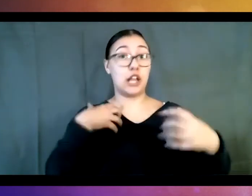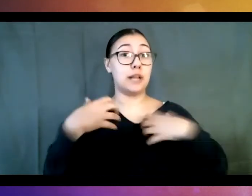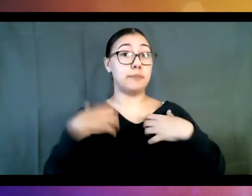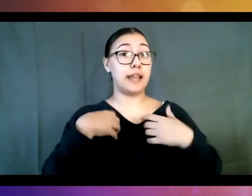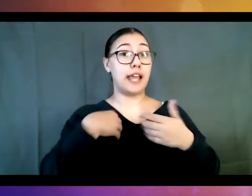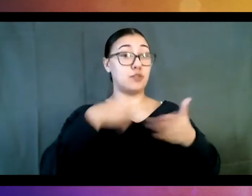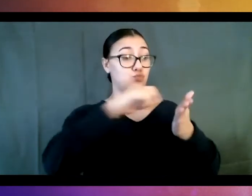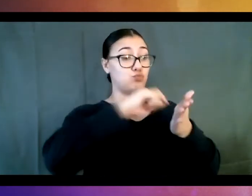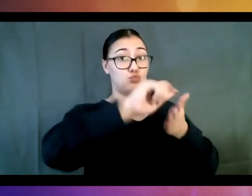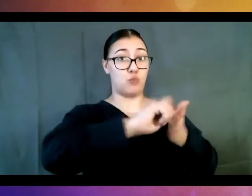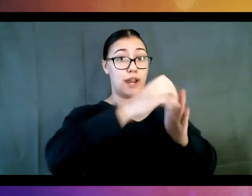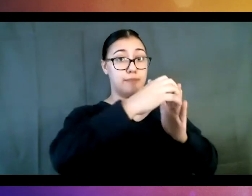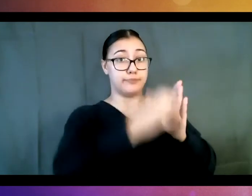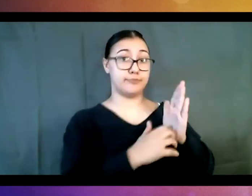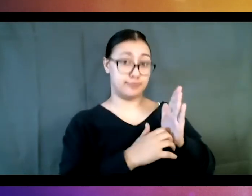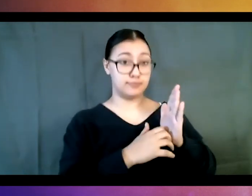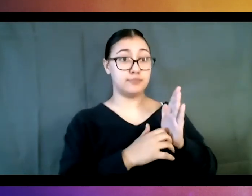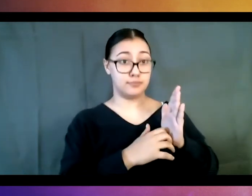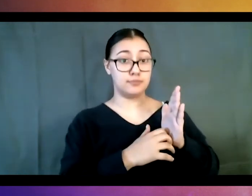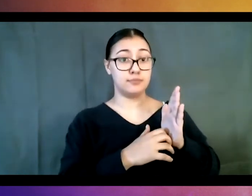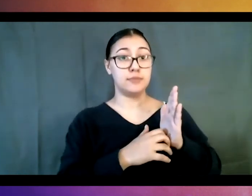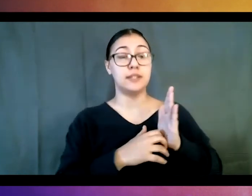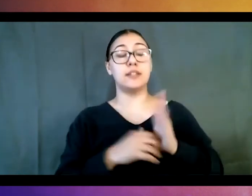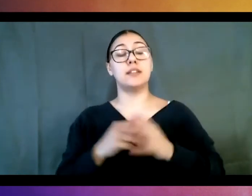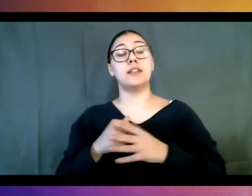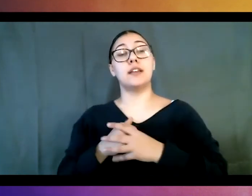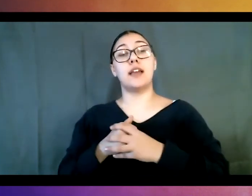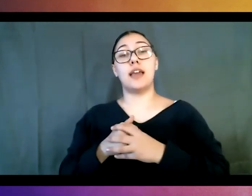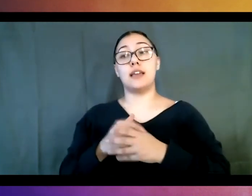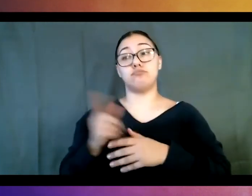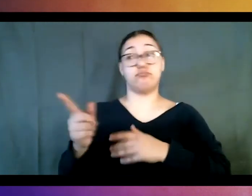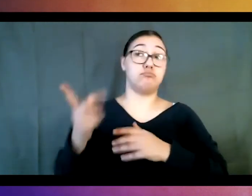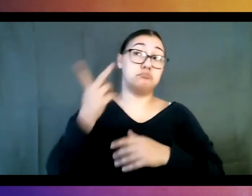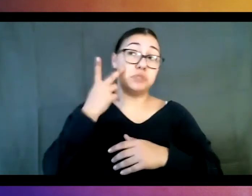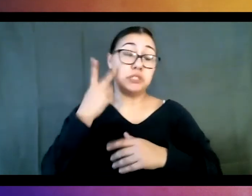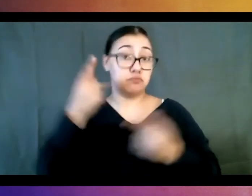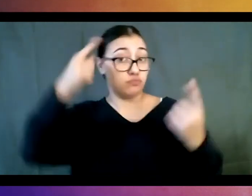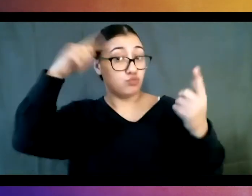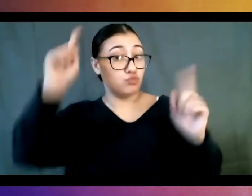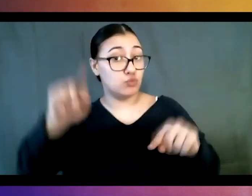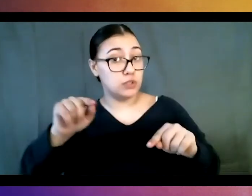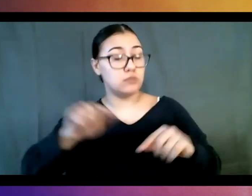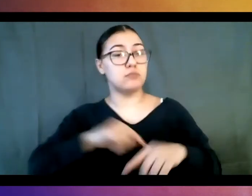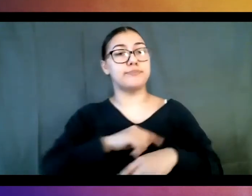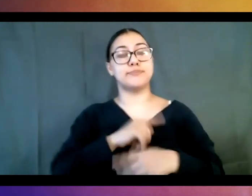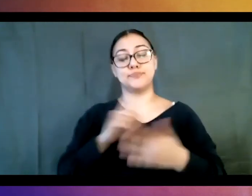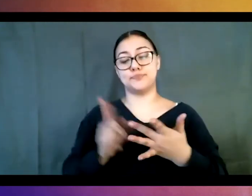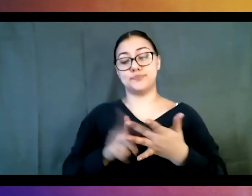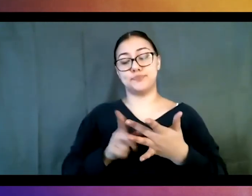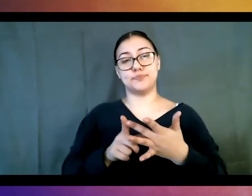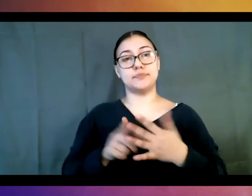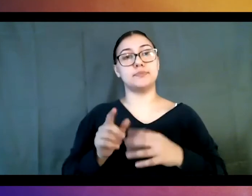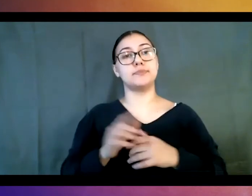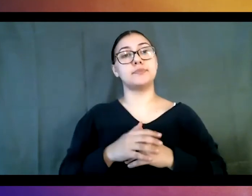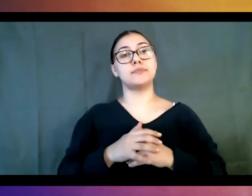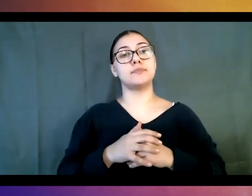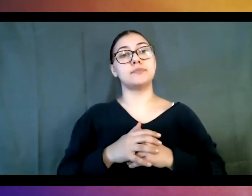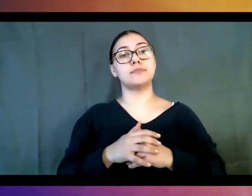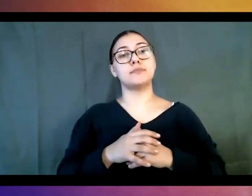of perjury, serving the complaint on respondants,